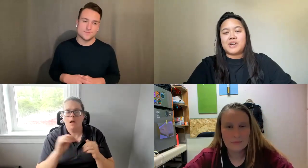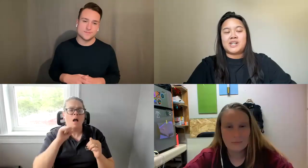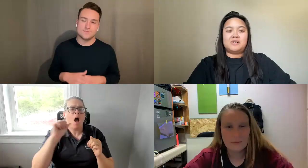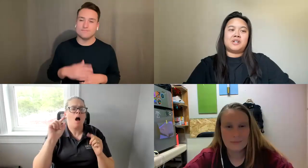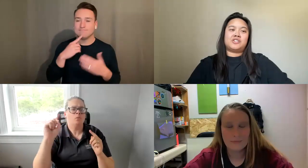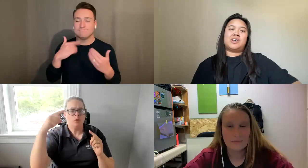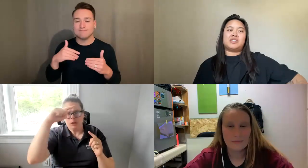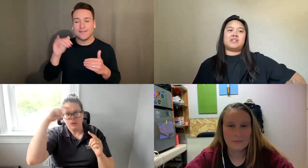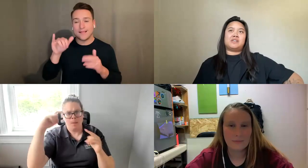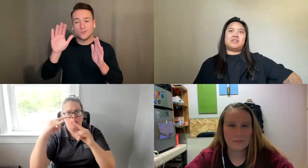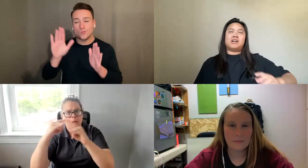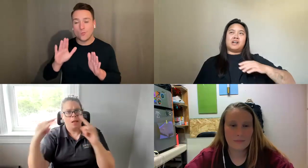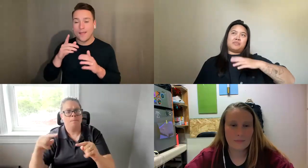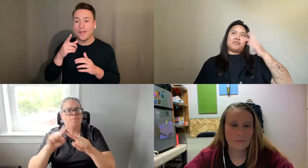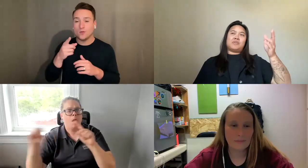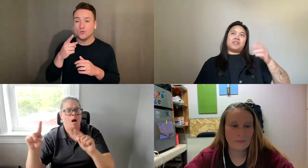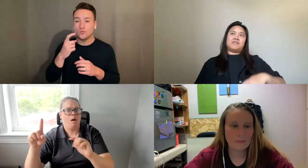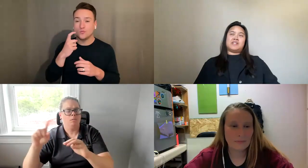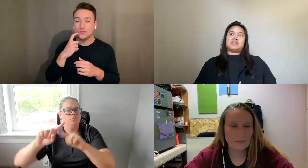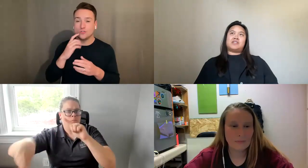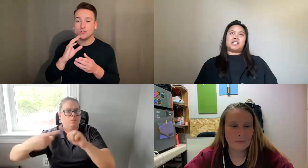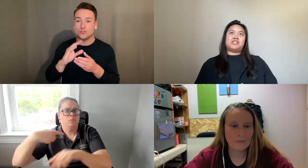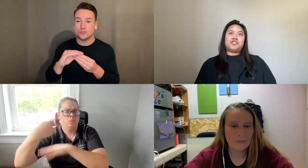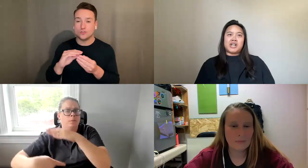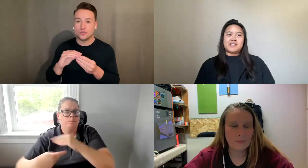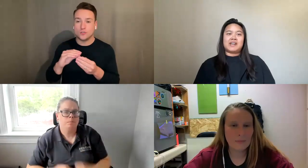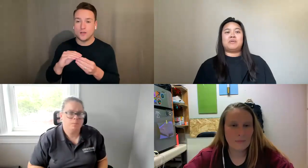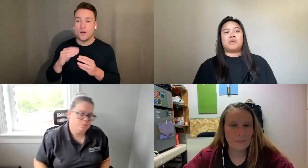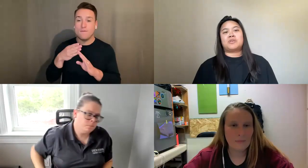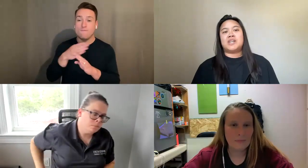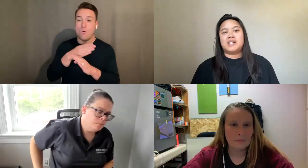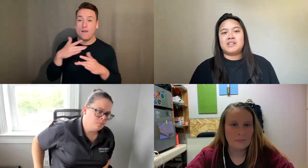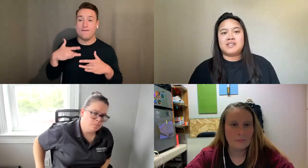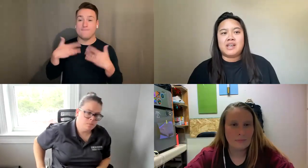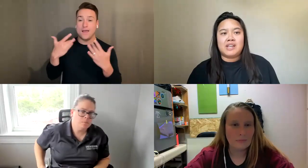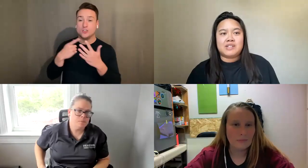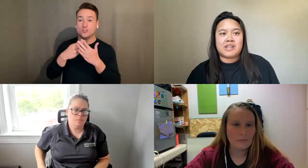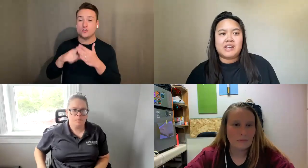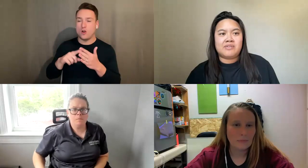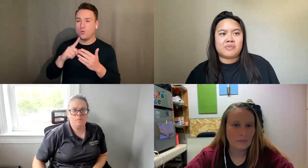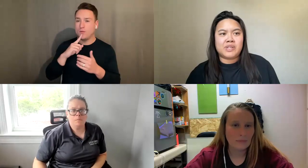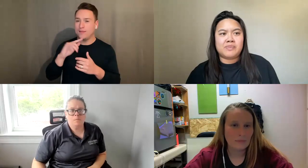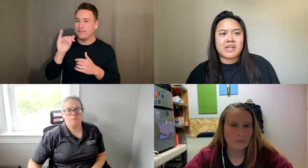And you had shared before the event started just how important that is to kind of really